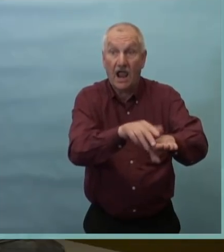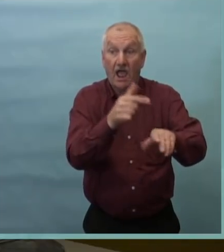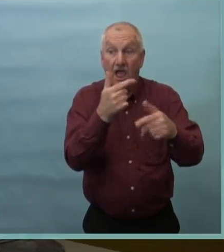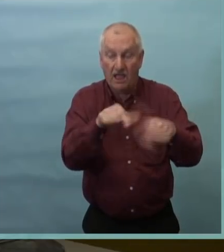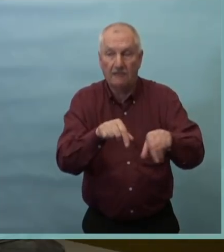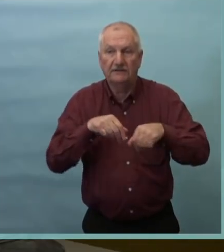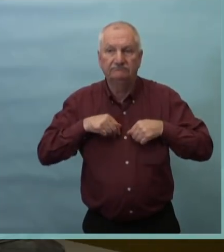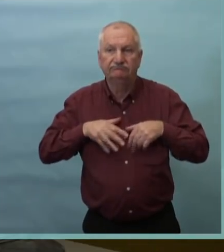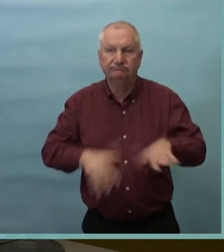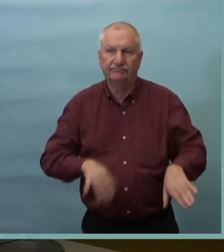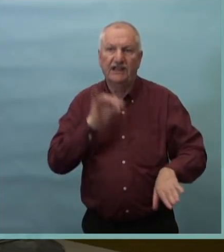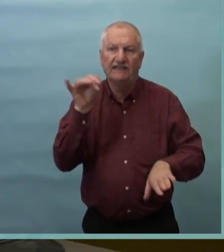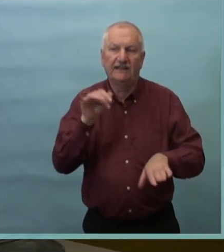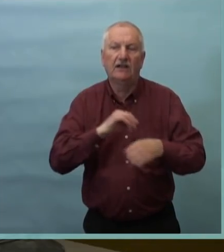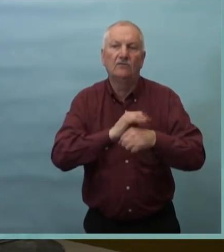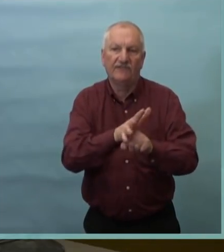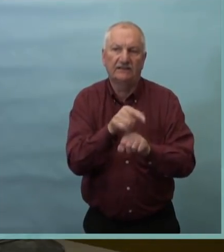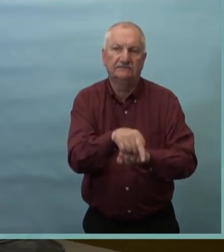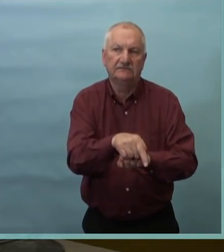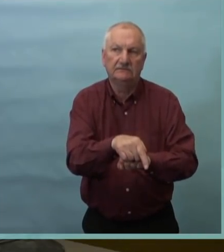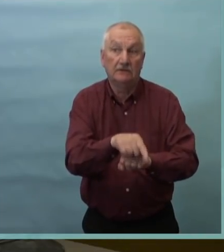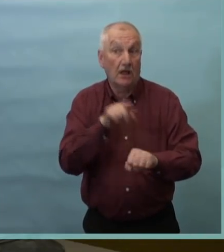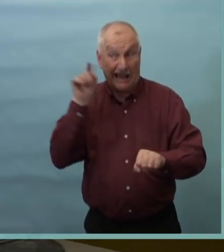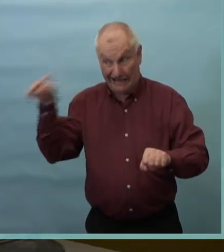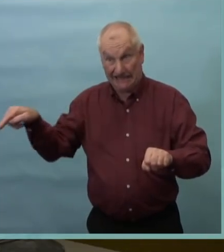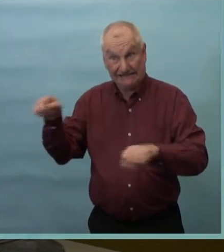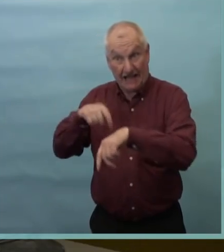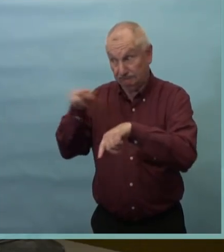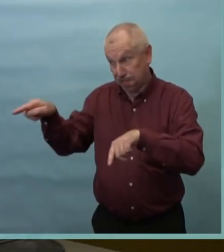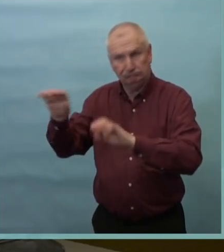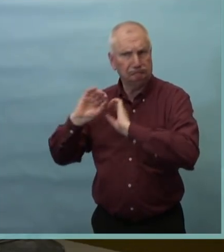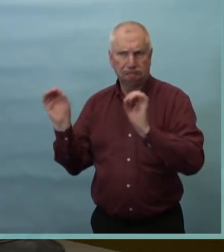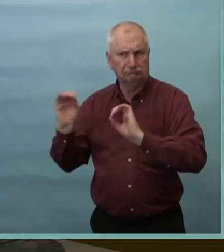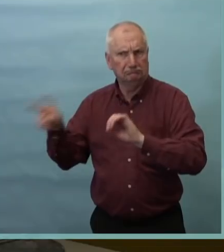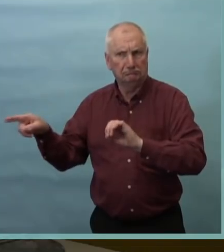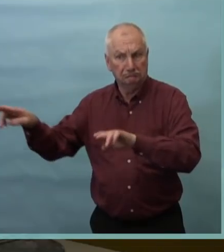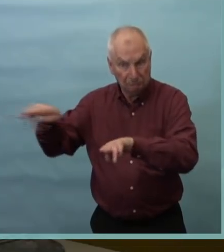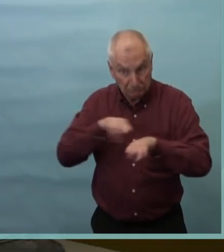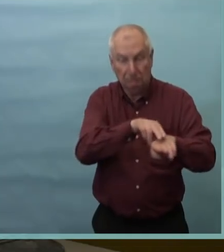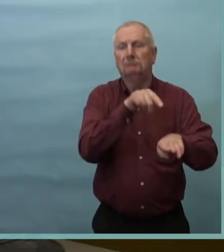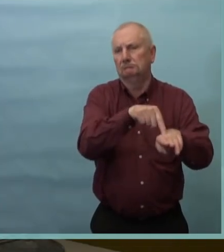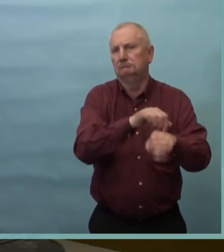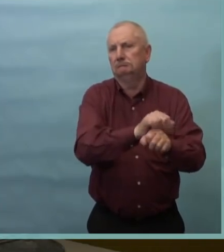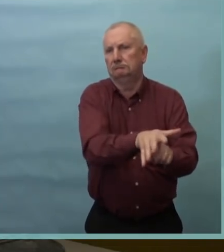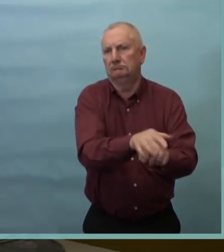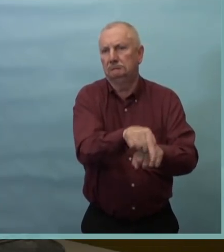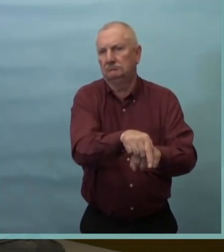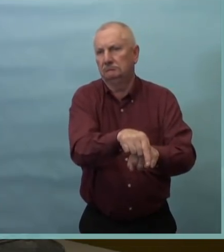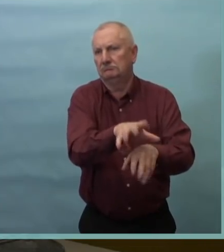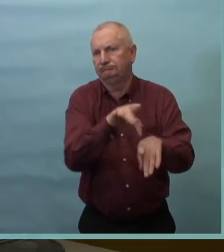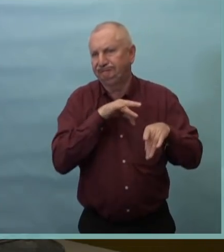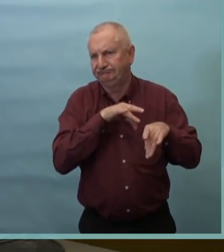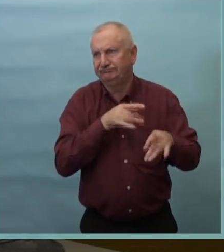questions please feel free to ask them now doctor Lincoln's party or spill